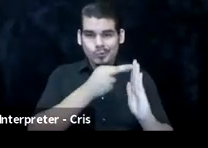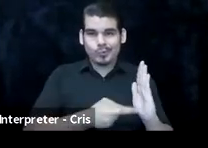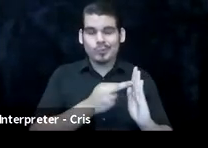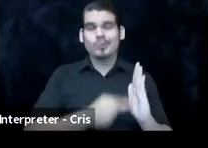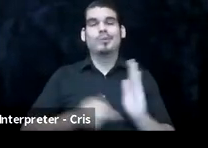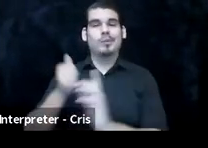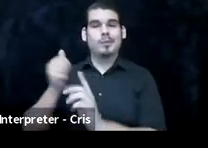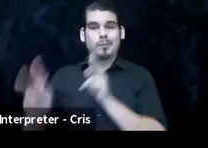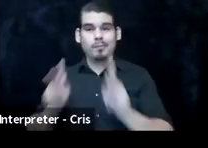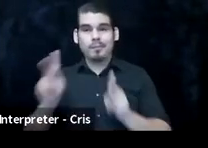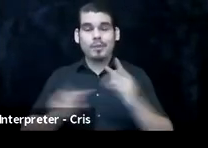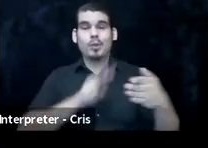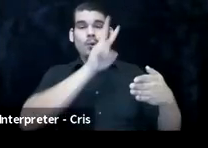Katherine Squire: Alright, so I think I have one last question.